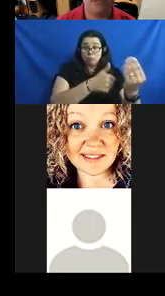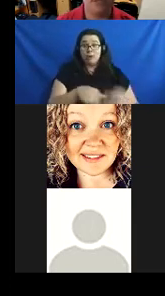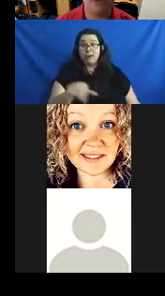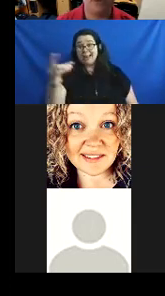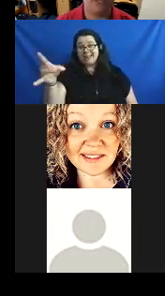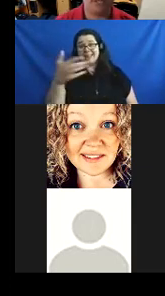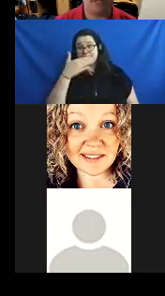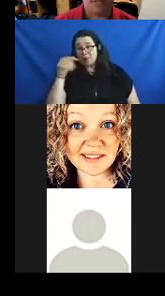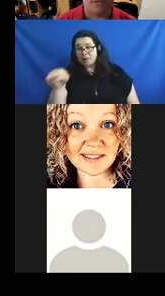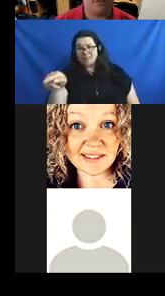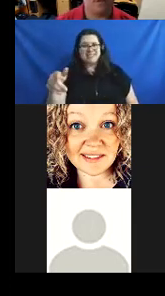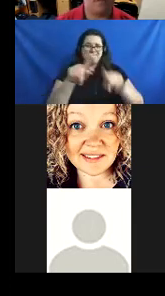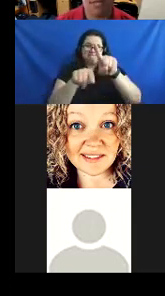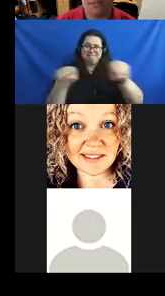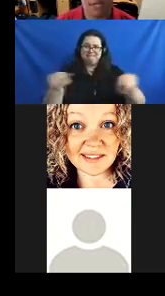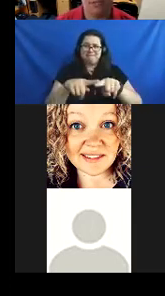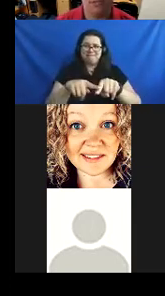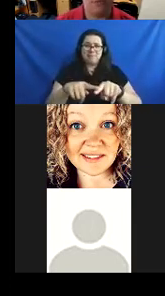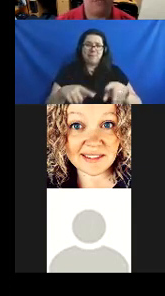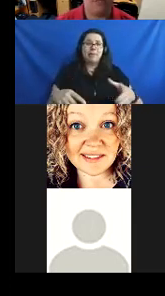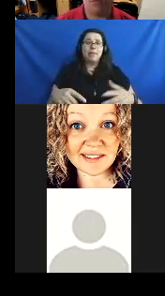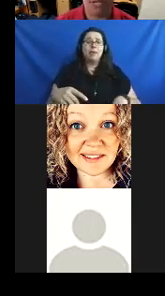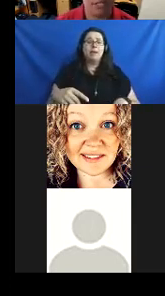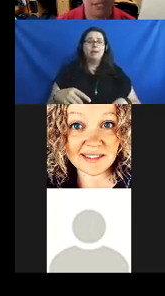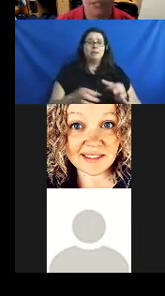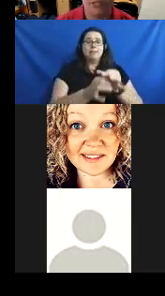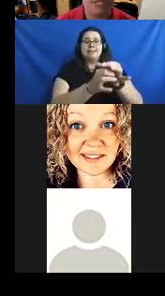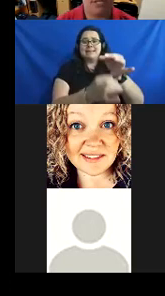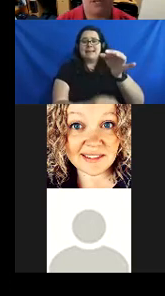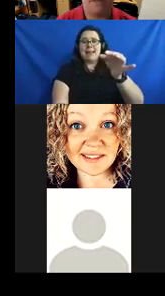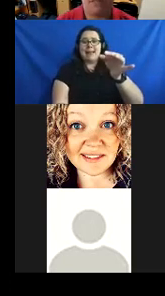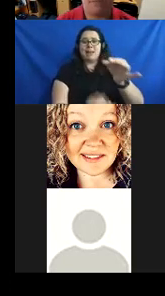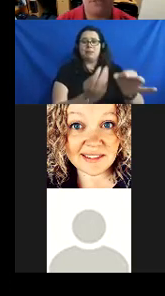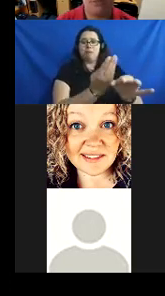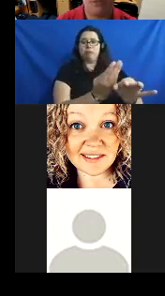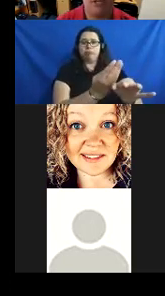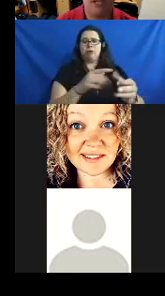STANDS THAT ARE SLANT STANDS OR SIMPLE READING STANDS THAT YOU CAN GET IN AN OFFICE SUPPLY STORE.